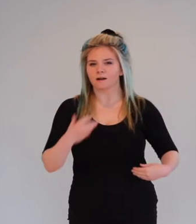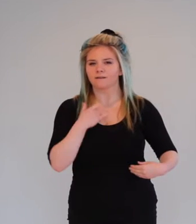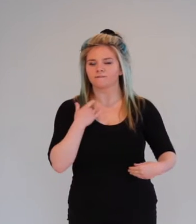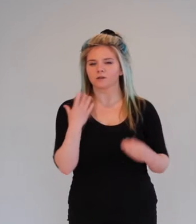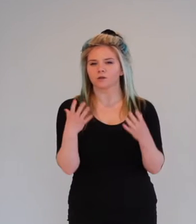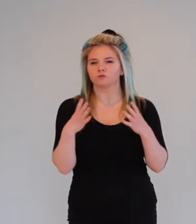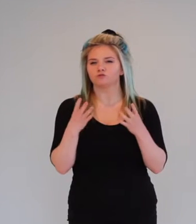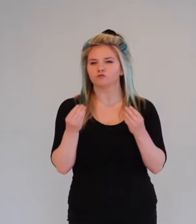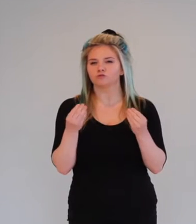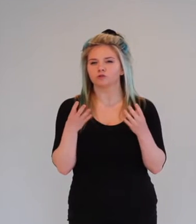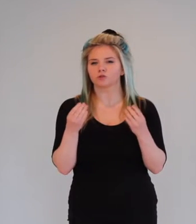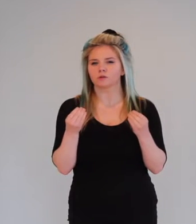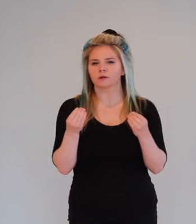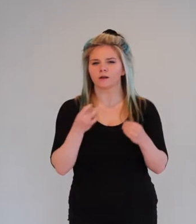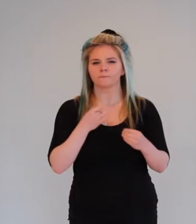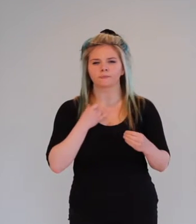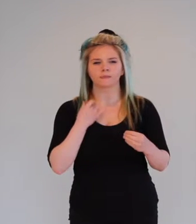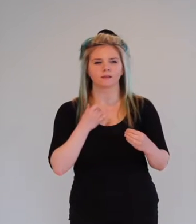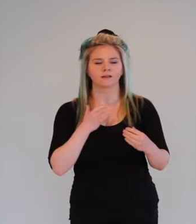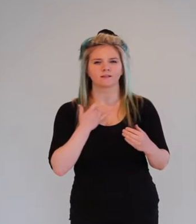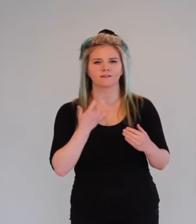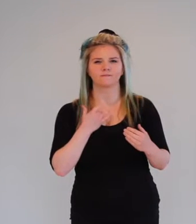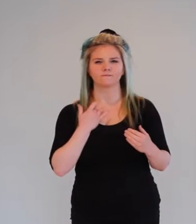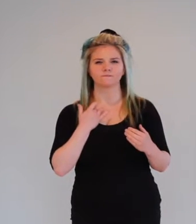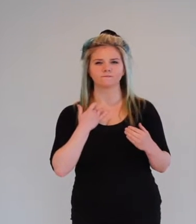and finding a little bit of ease in your neck and in your shoulders.